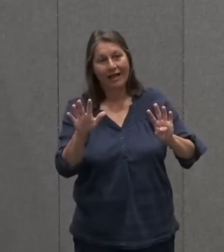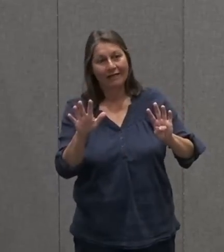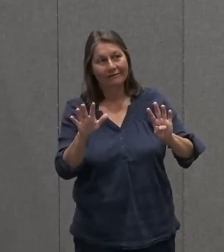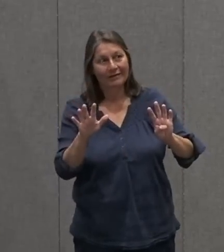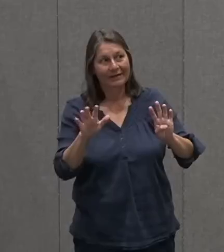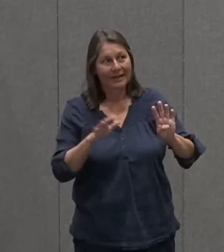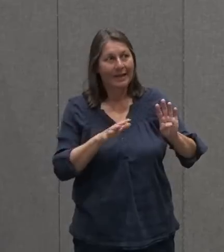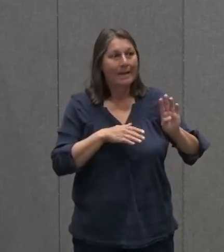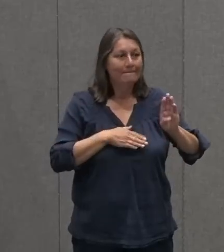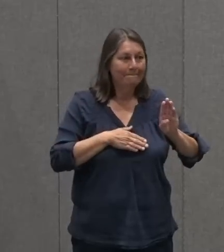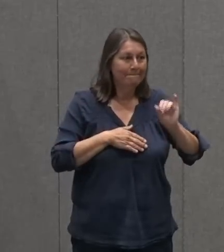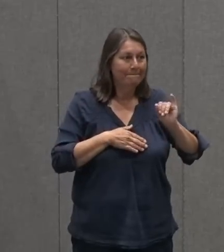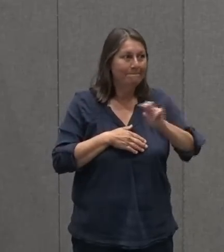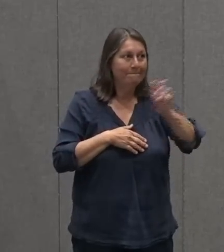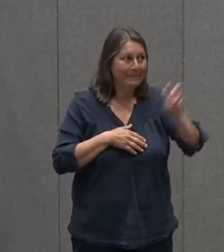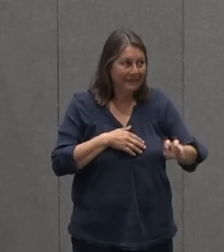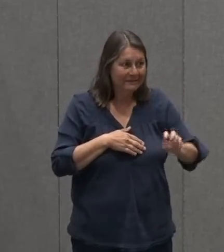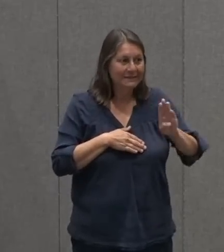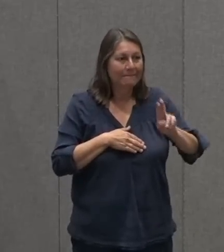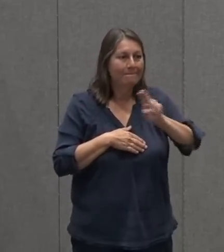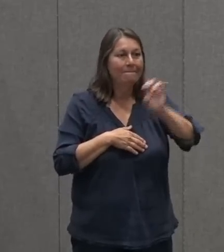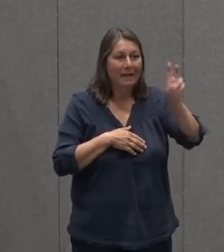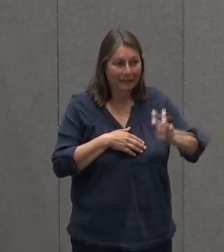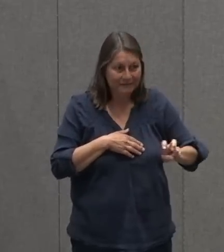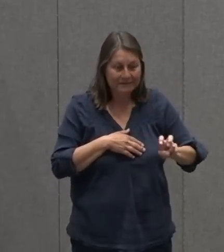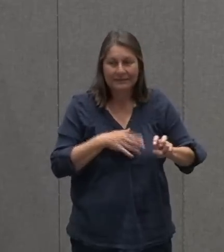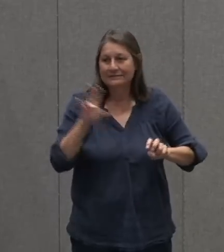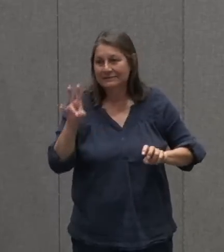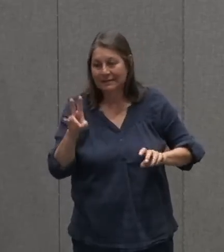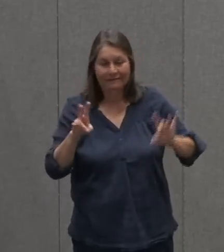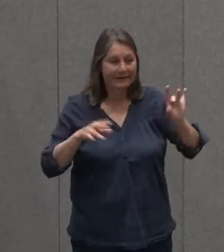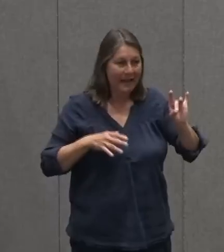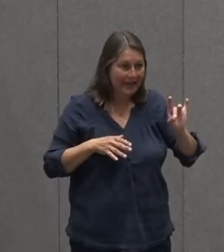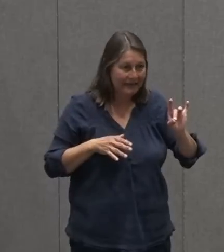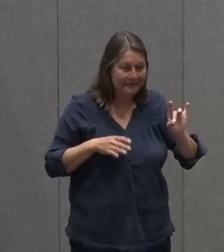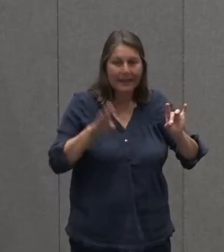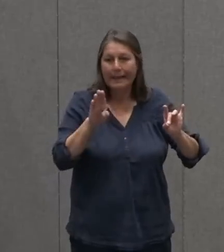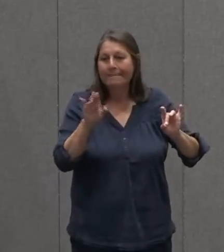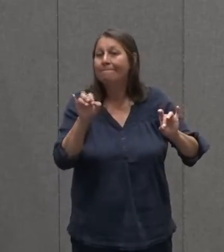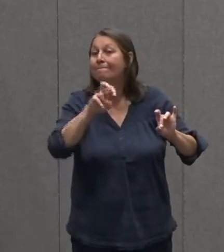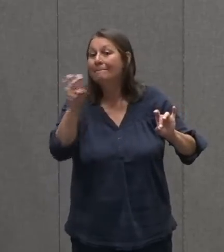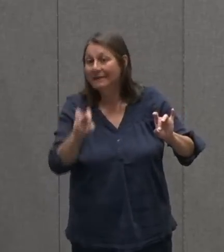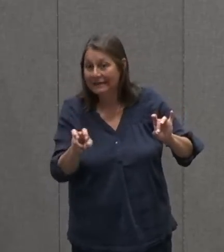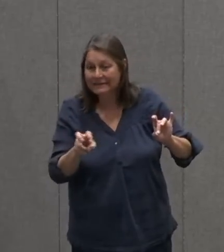Bizz buzz. Seven. Eight. Bizz.